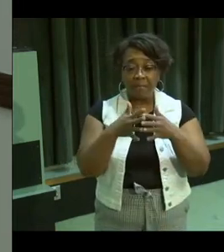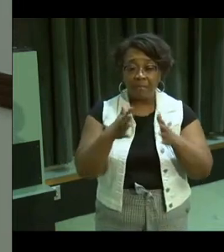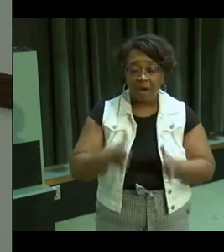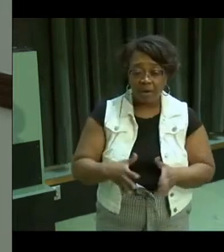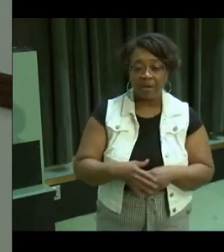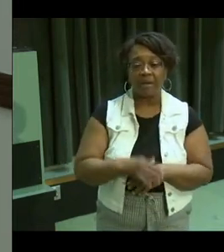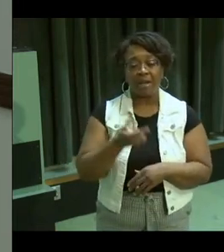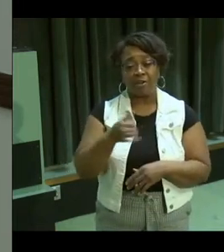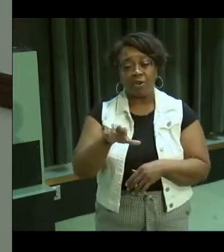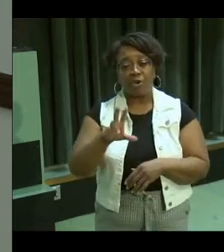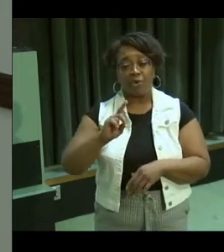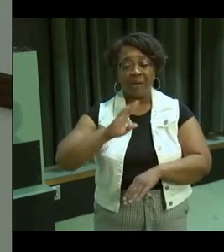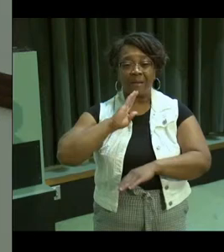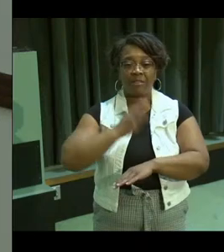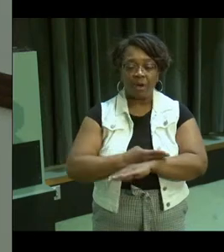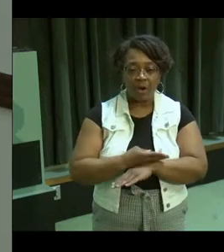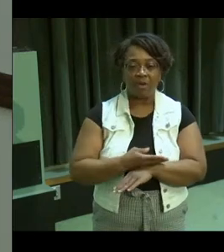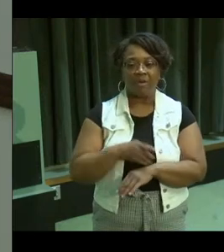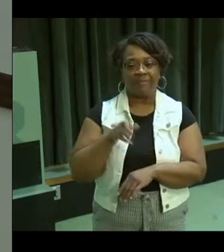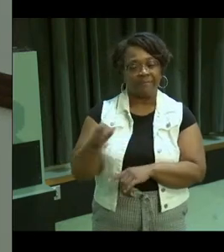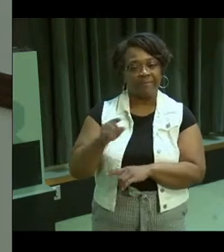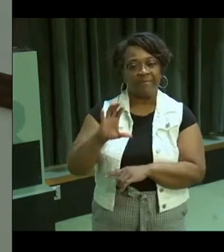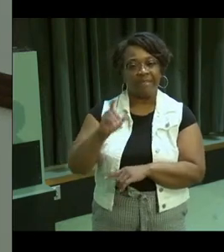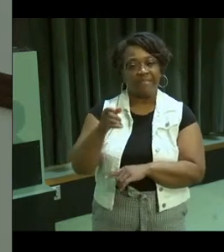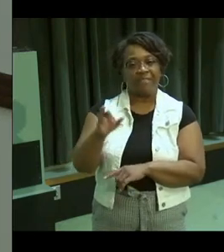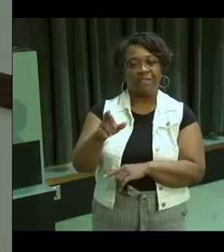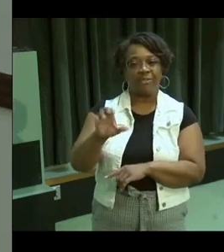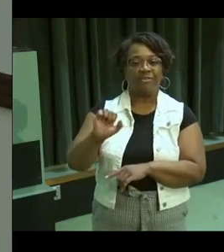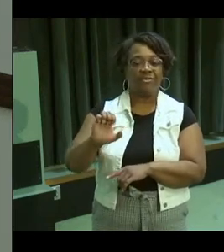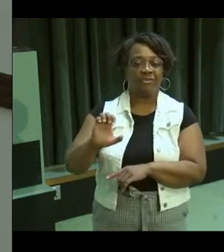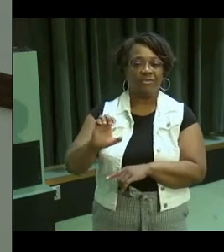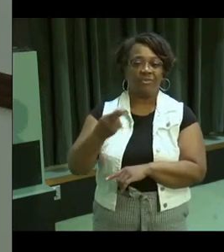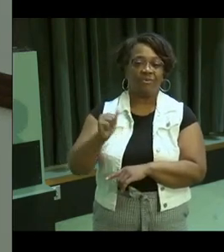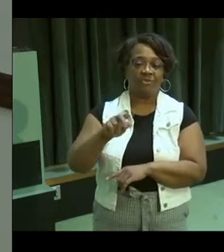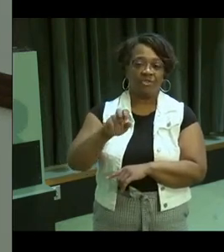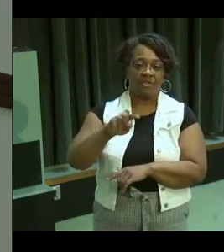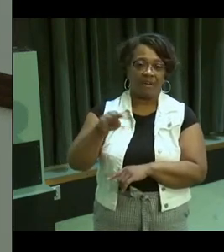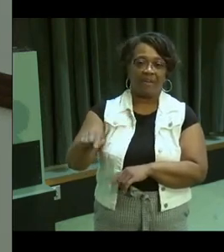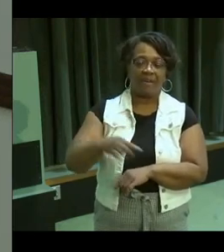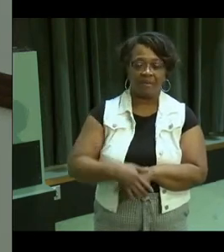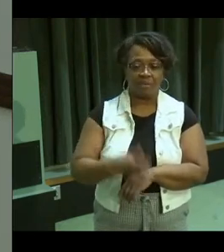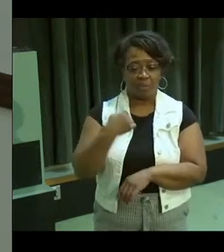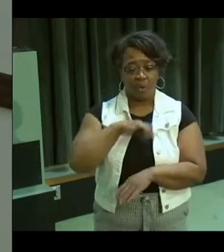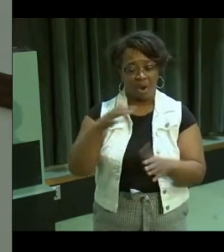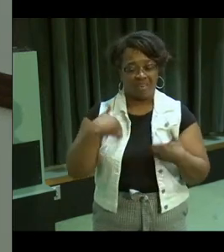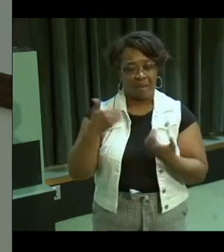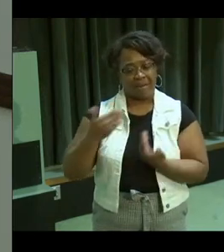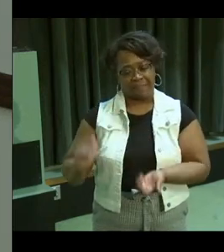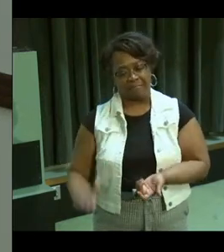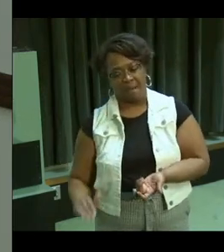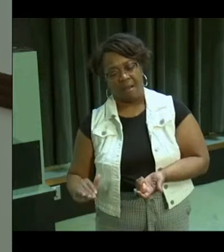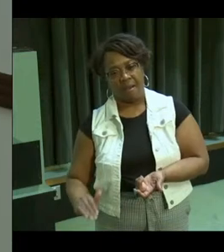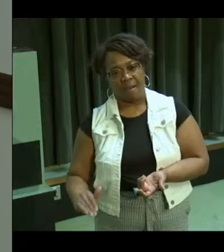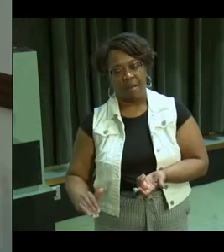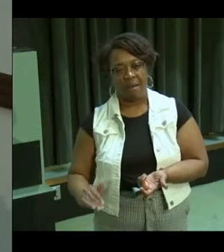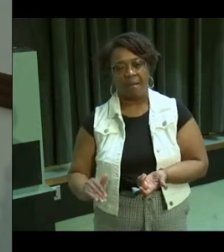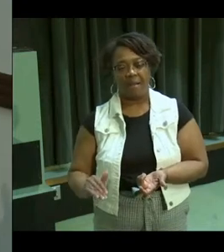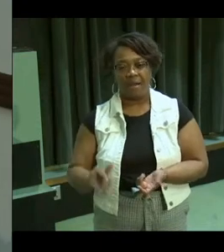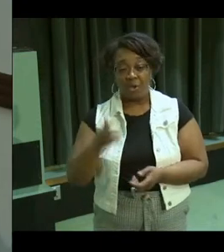granddaughters of Cesar Chavez,